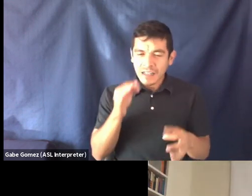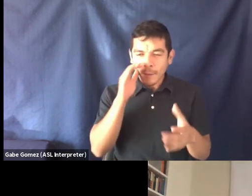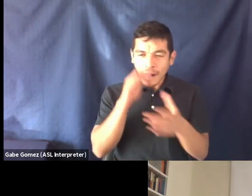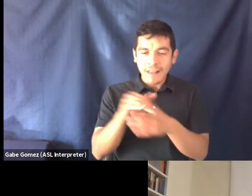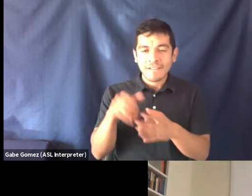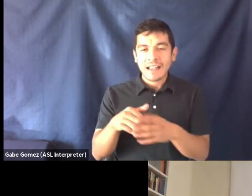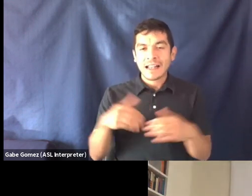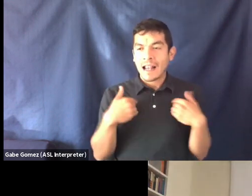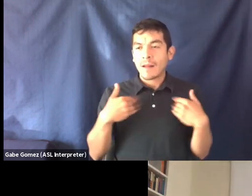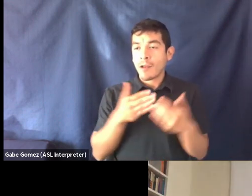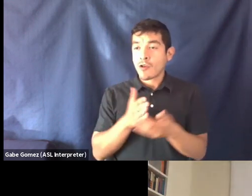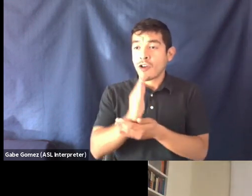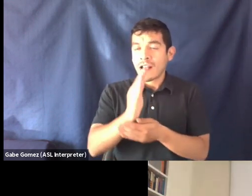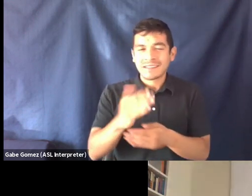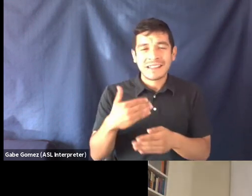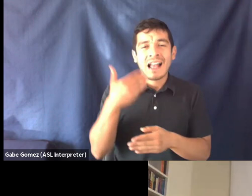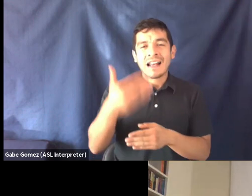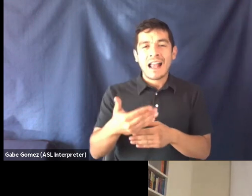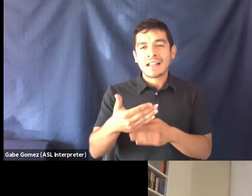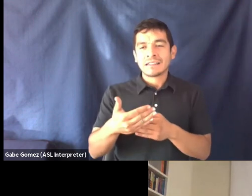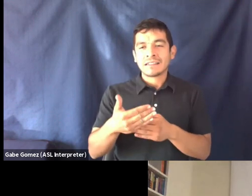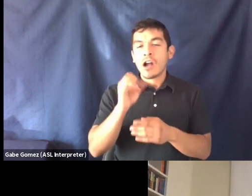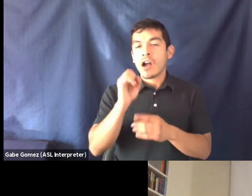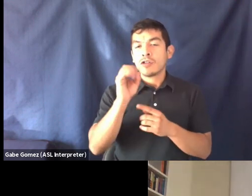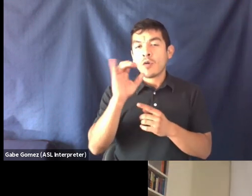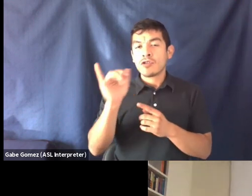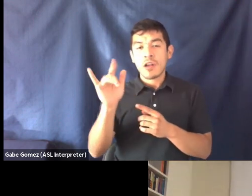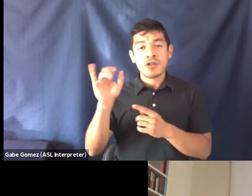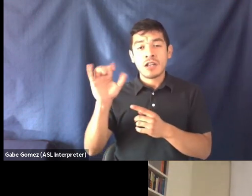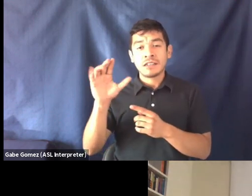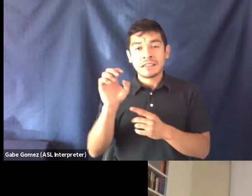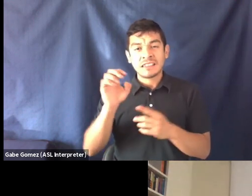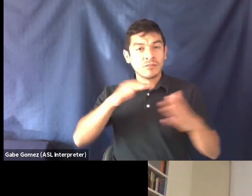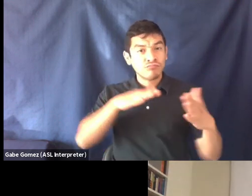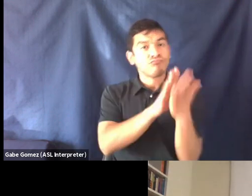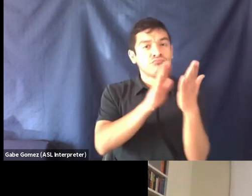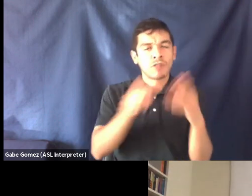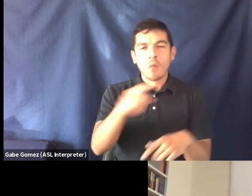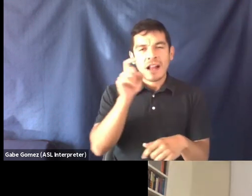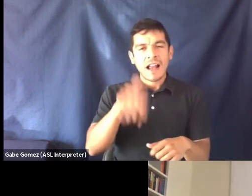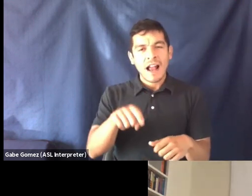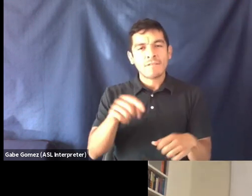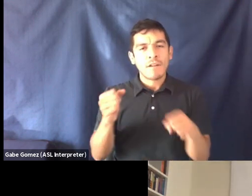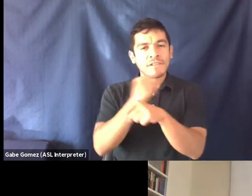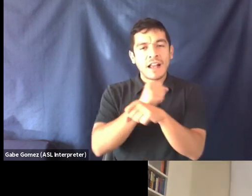being the next social justice from tear that we have to tackle as a species and an anthropocentrism,